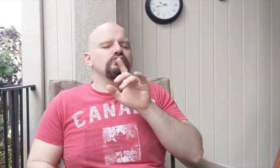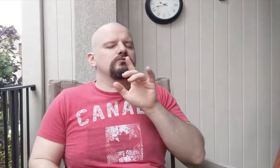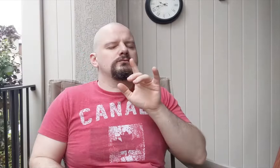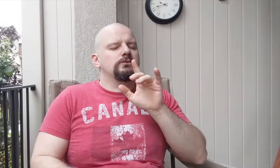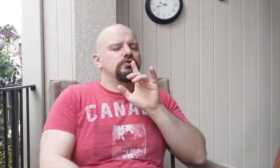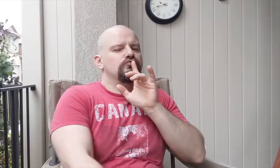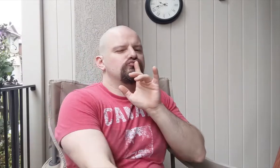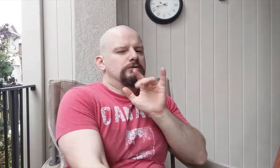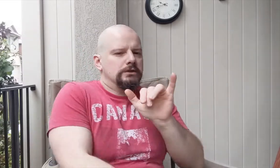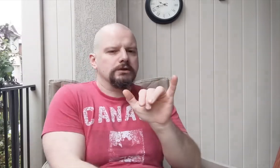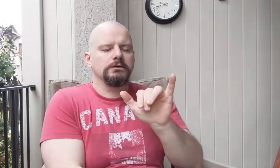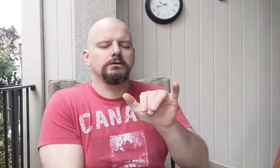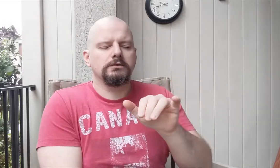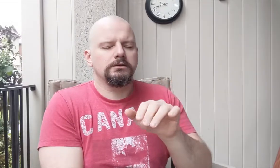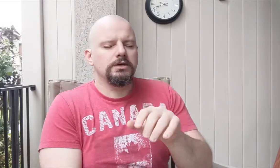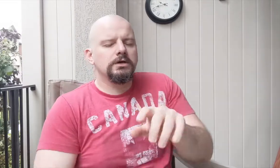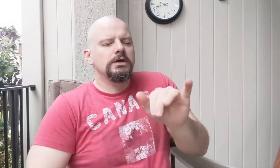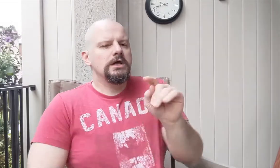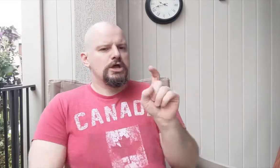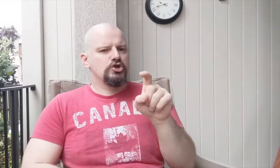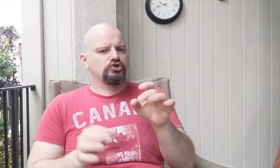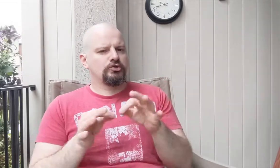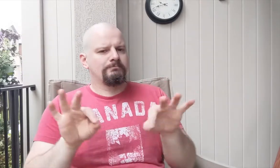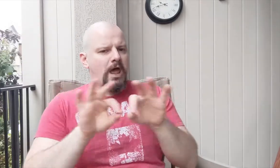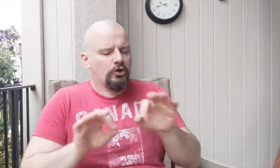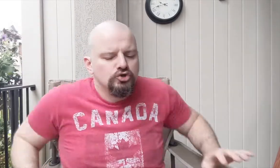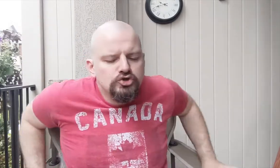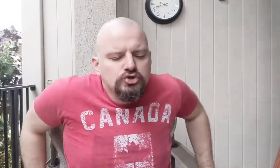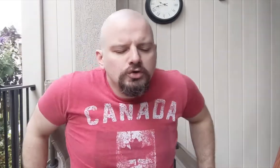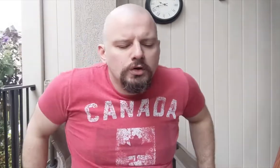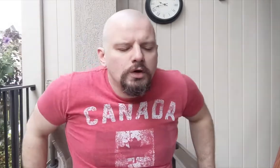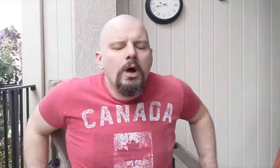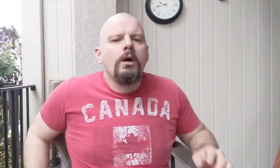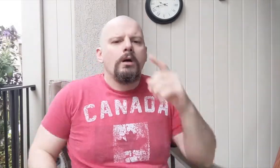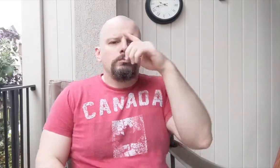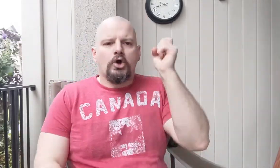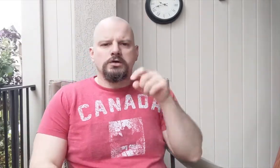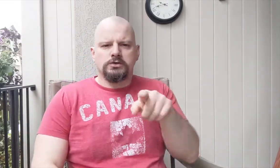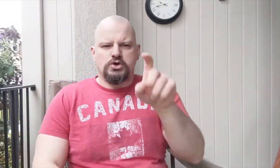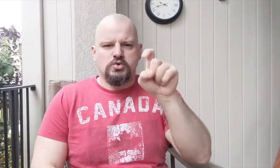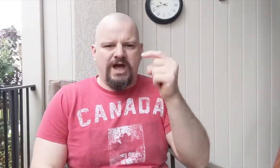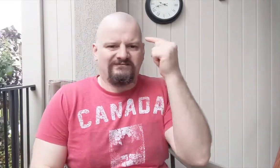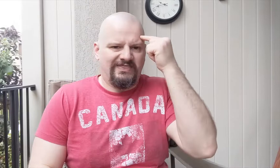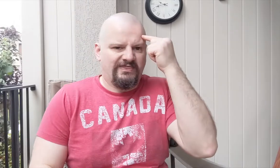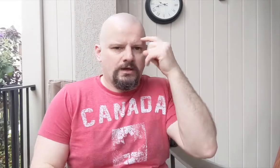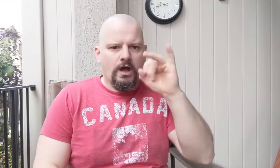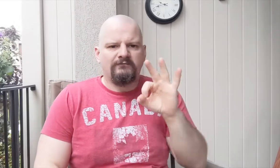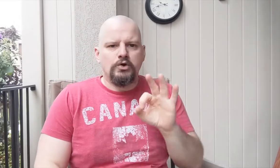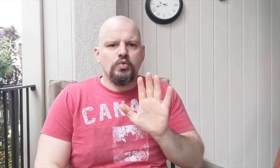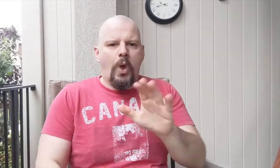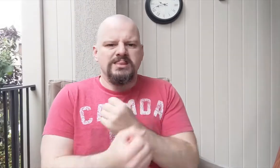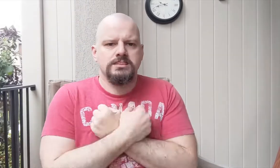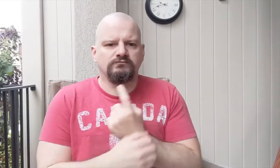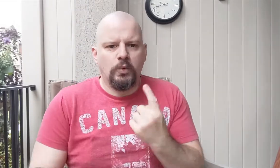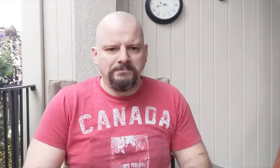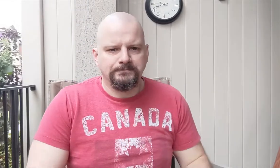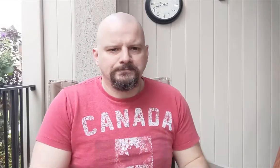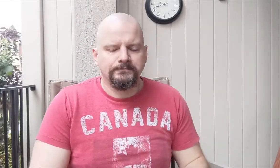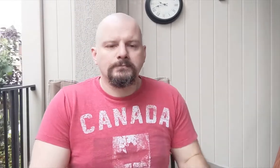Actually... It should matter because you have to think of your loved ones.